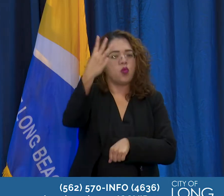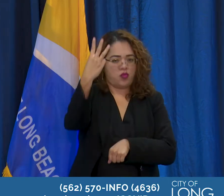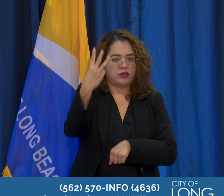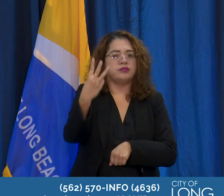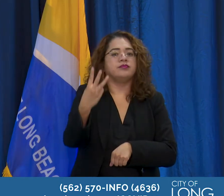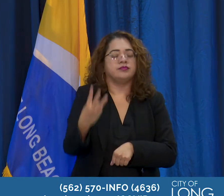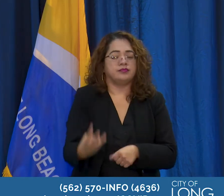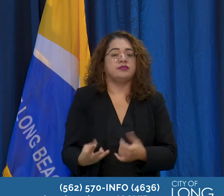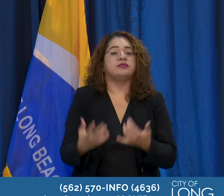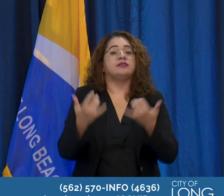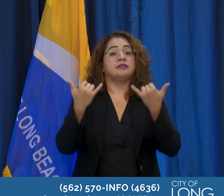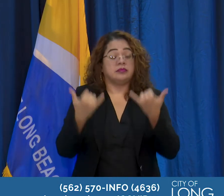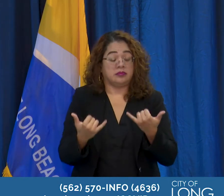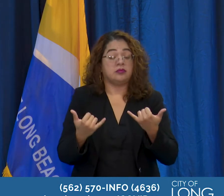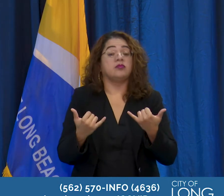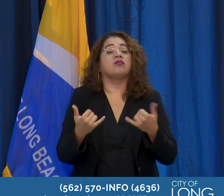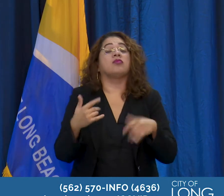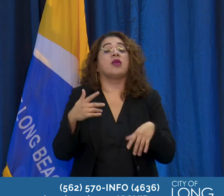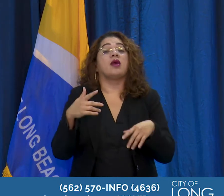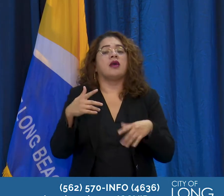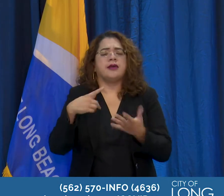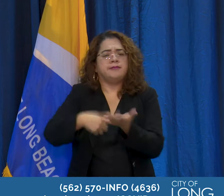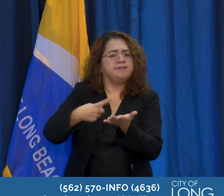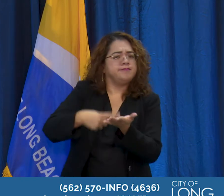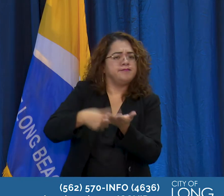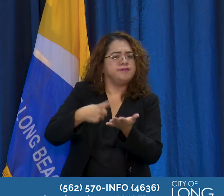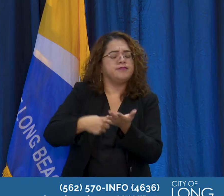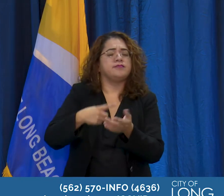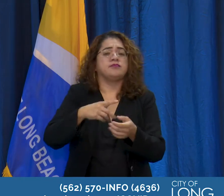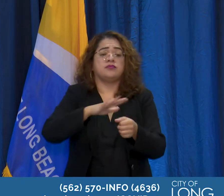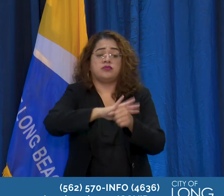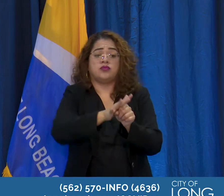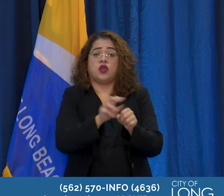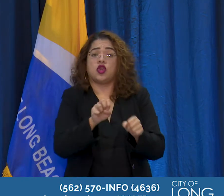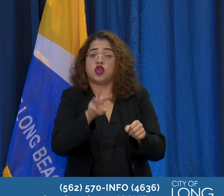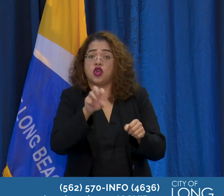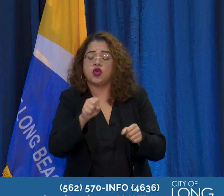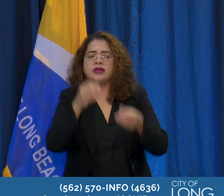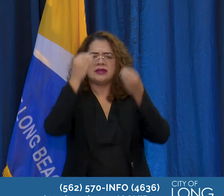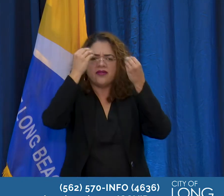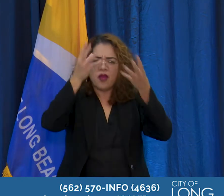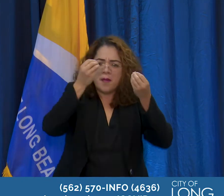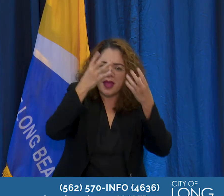We are going to be having briefings and press updates but they'll likely be on different